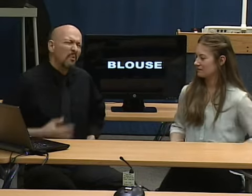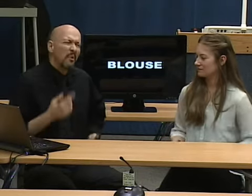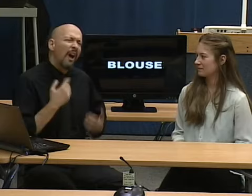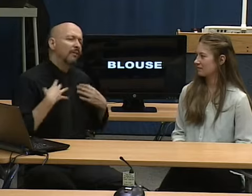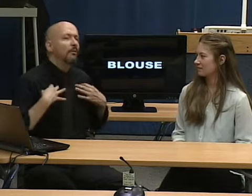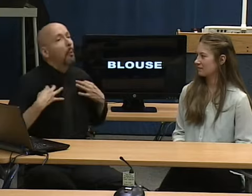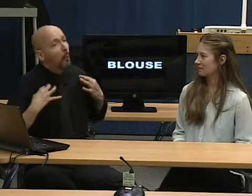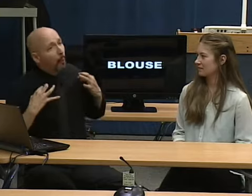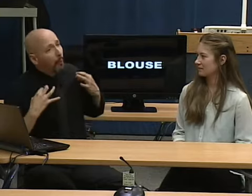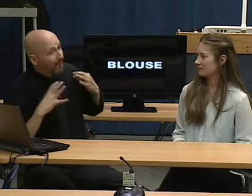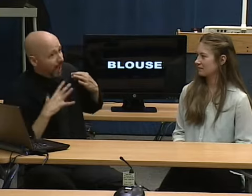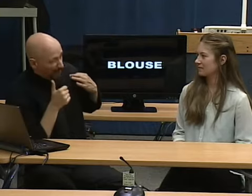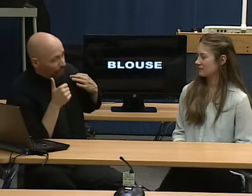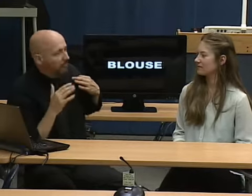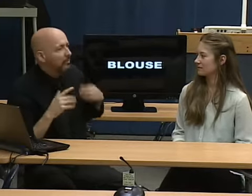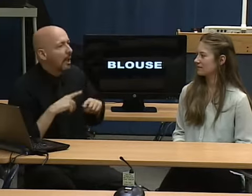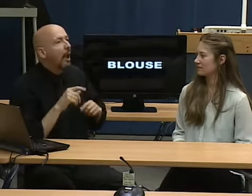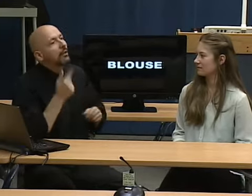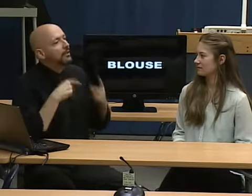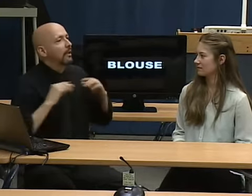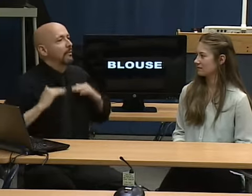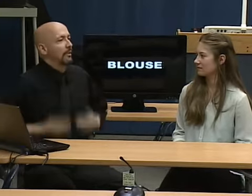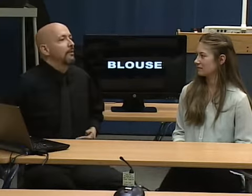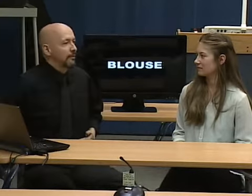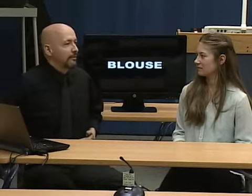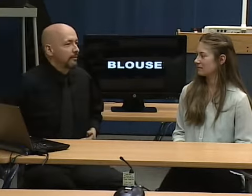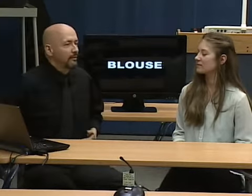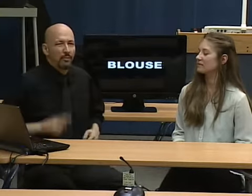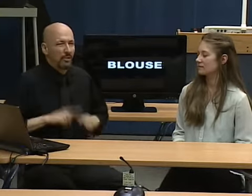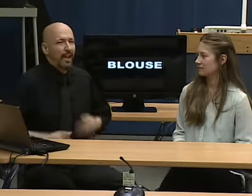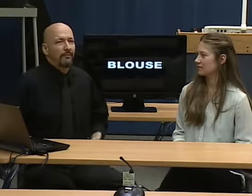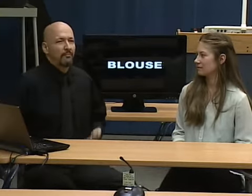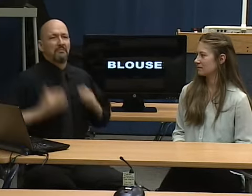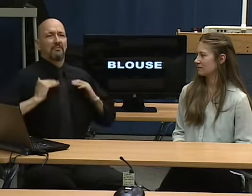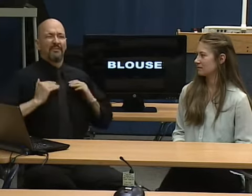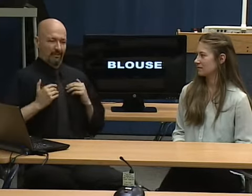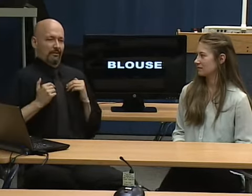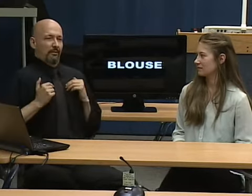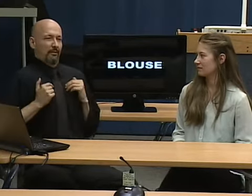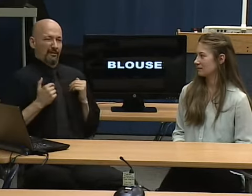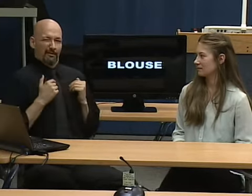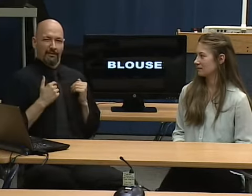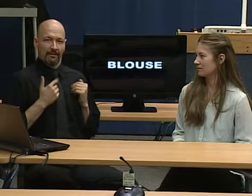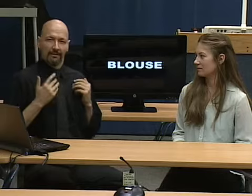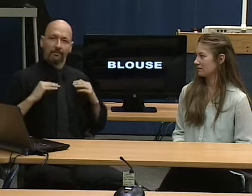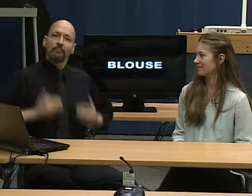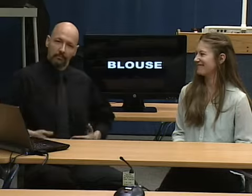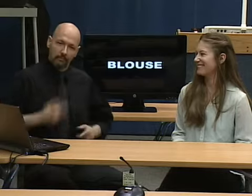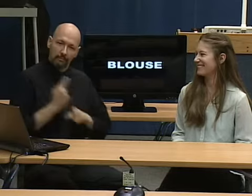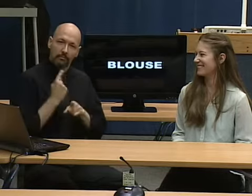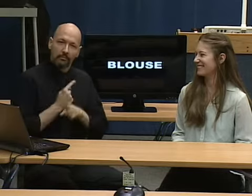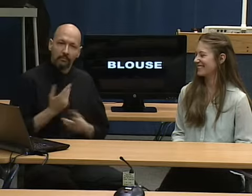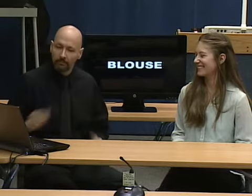You can sign SHIRT that's fine, thumbs up. But another sign is "blouse." But not signed this way. "Blouse" like this is correct.